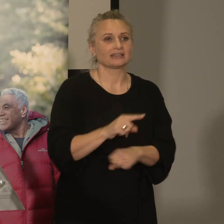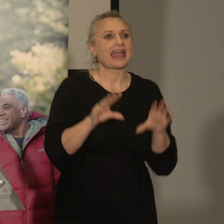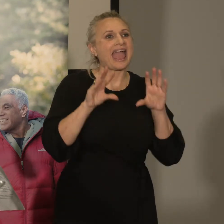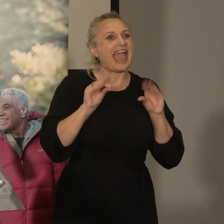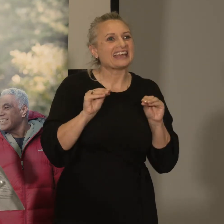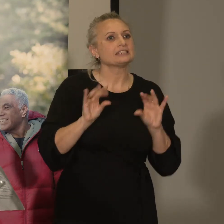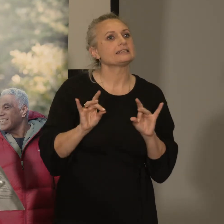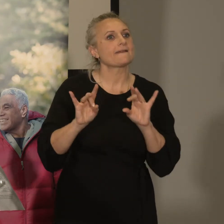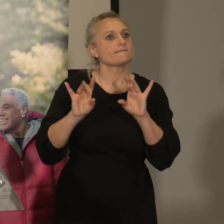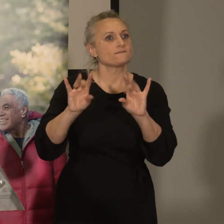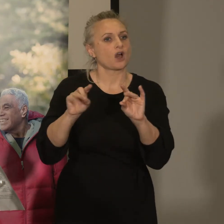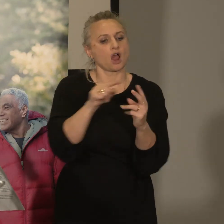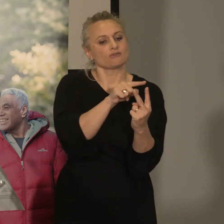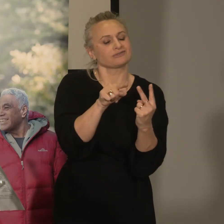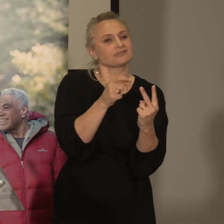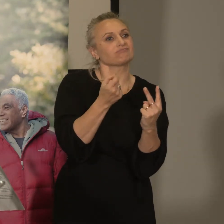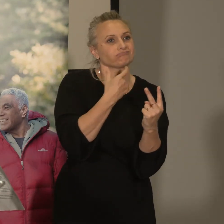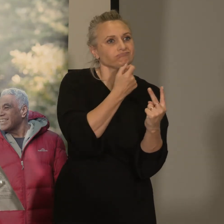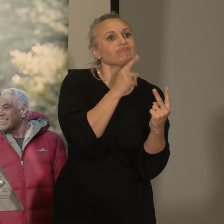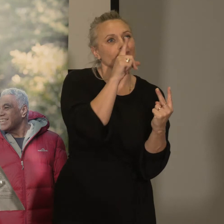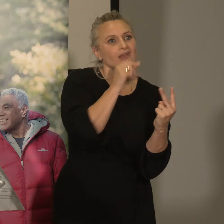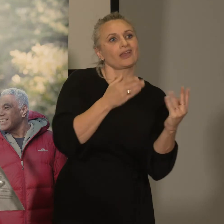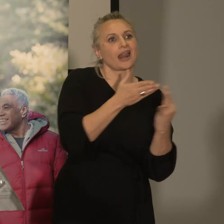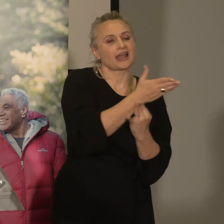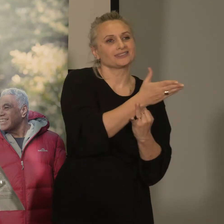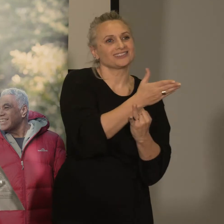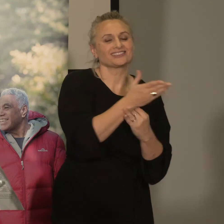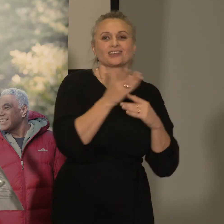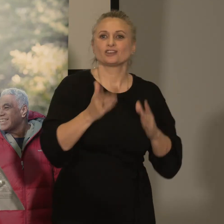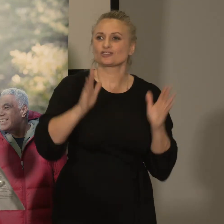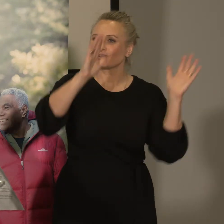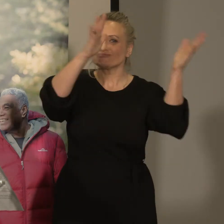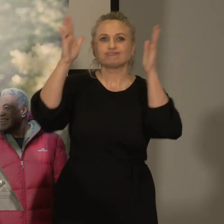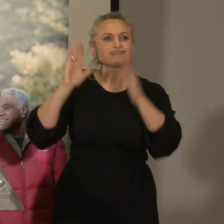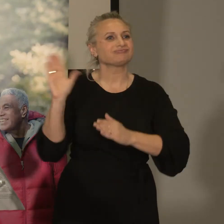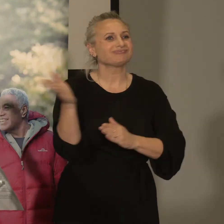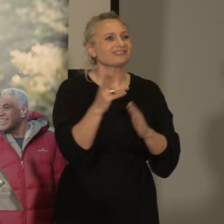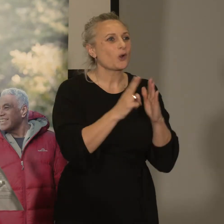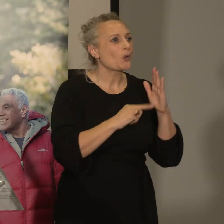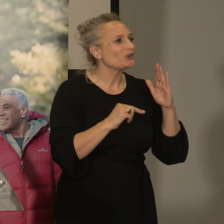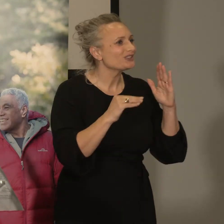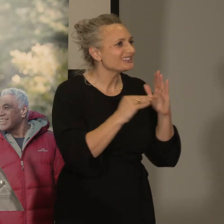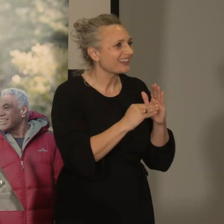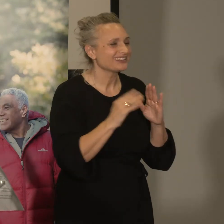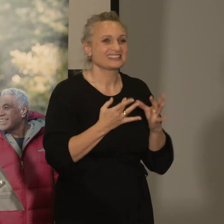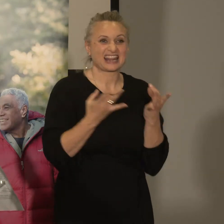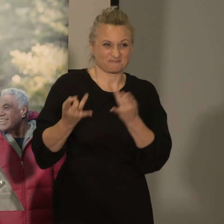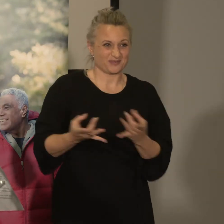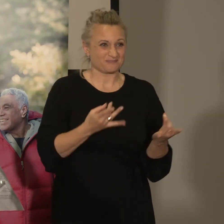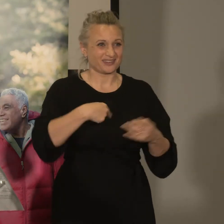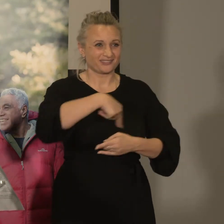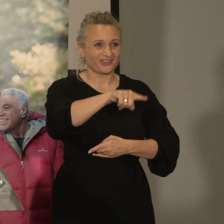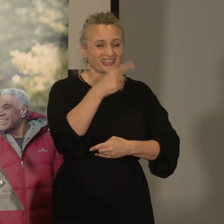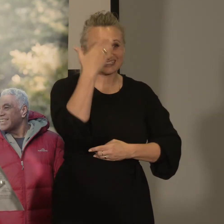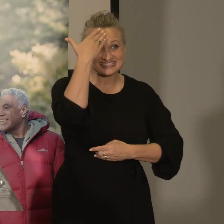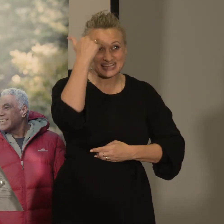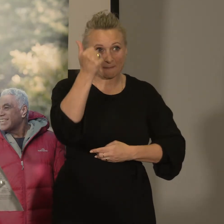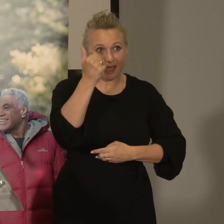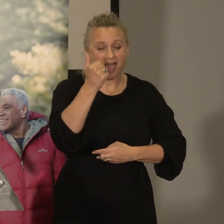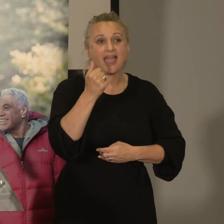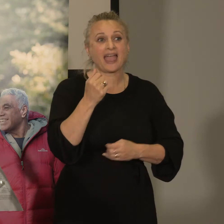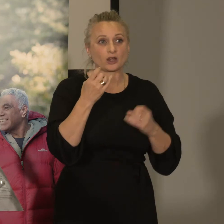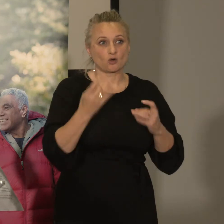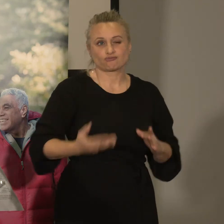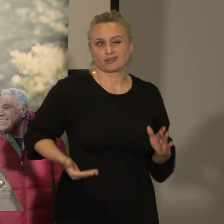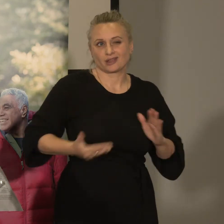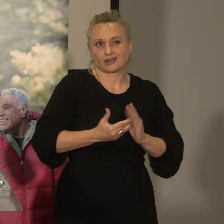at greatest risks. A big